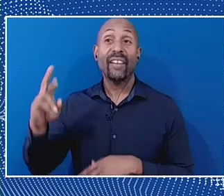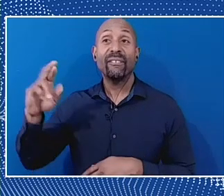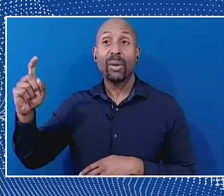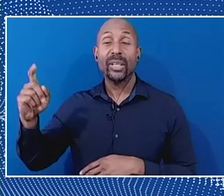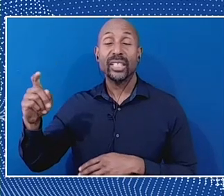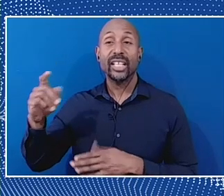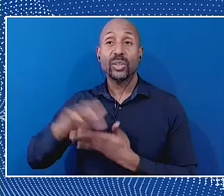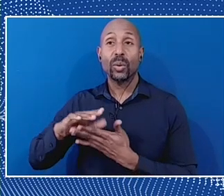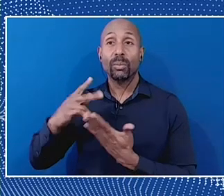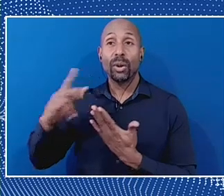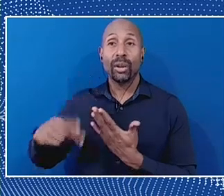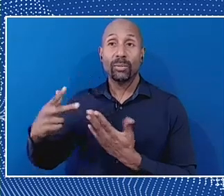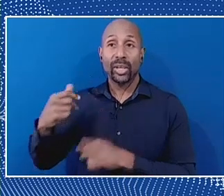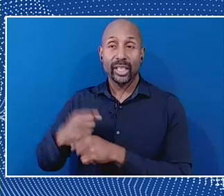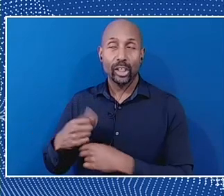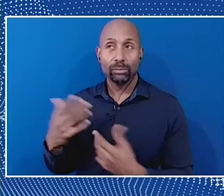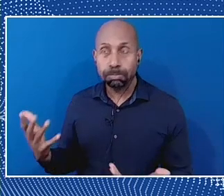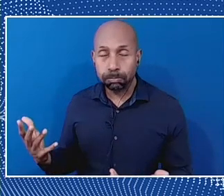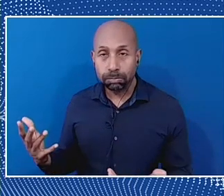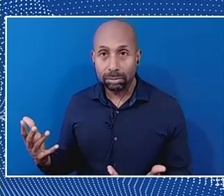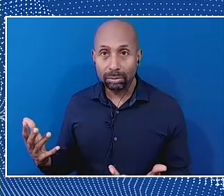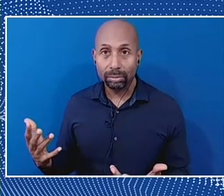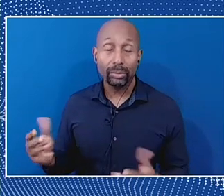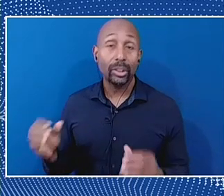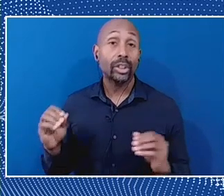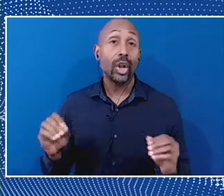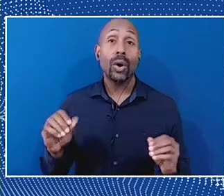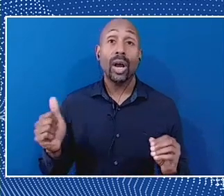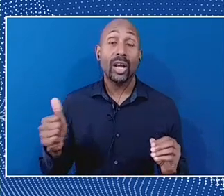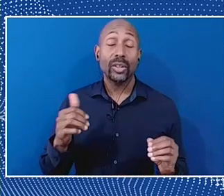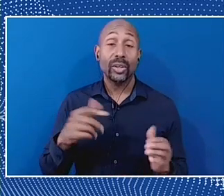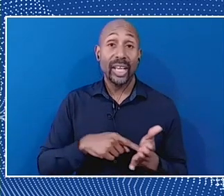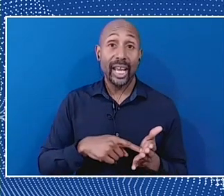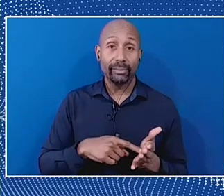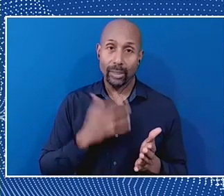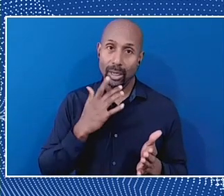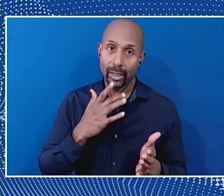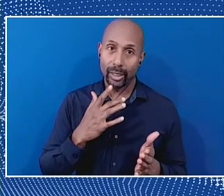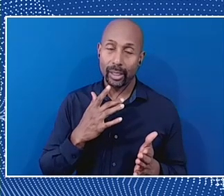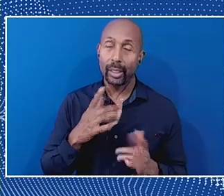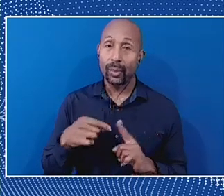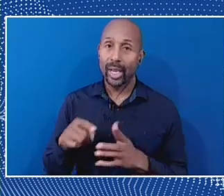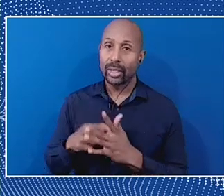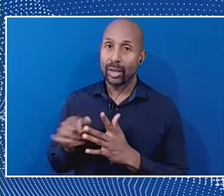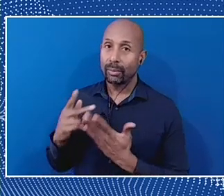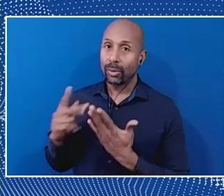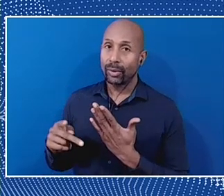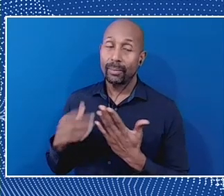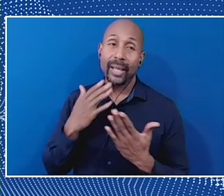I was lucky to not have any other debt when I entered my doctorate program. I appreciate the Department holding this meeting today. With that being said, I